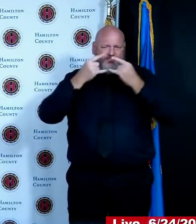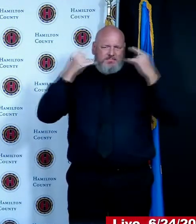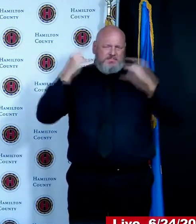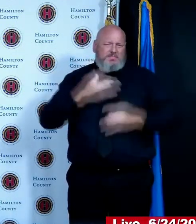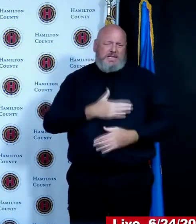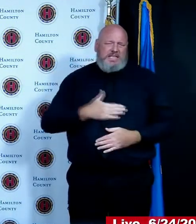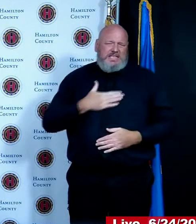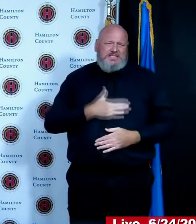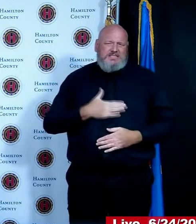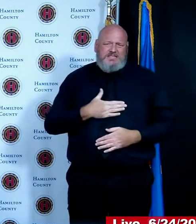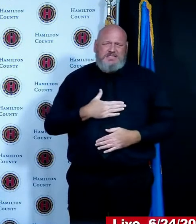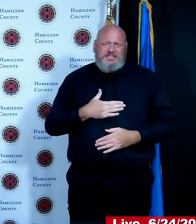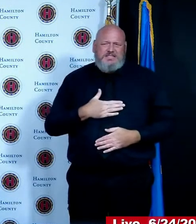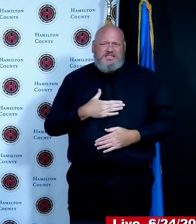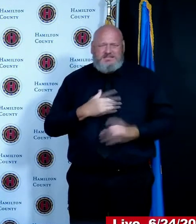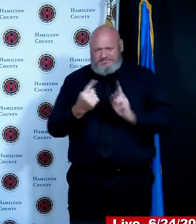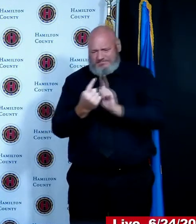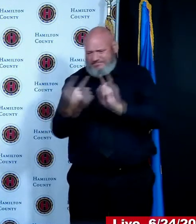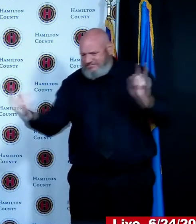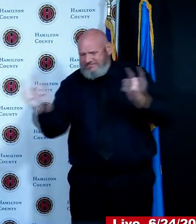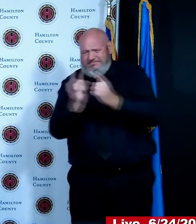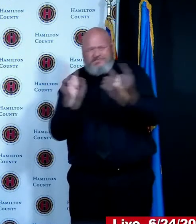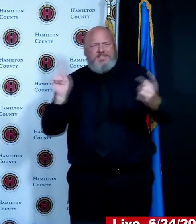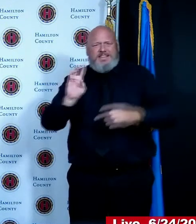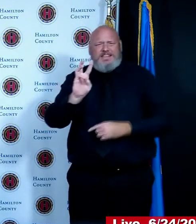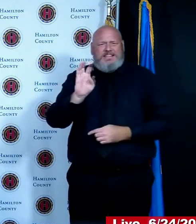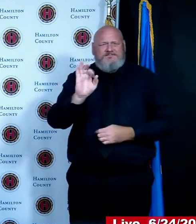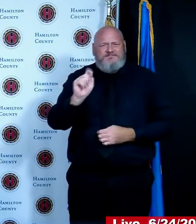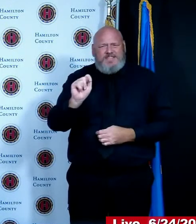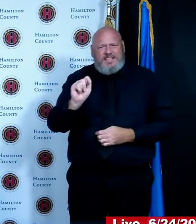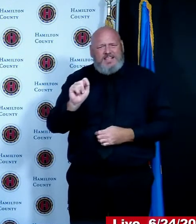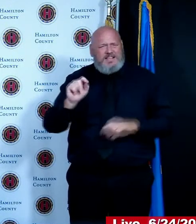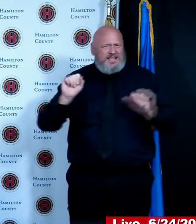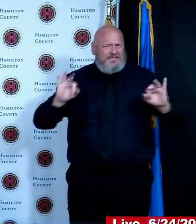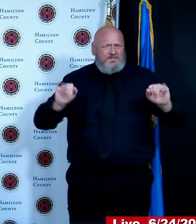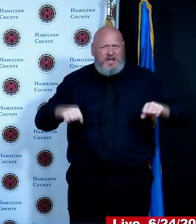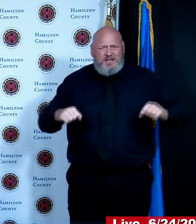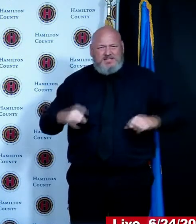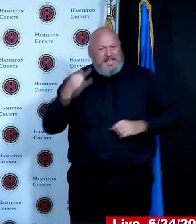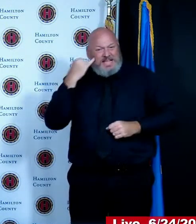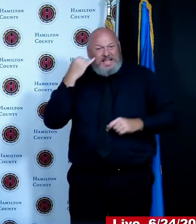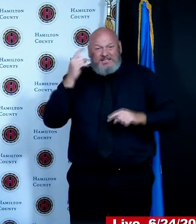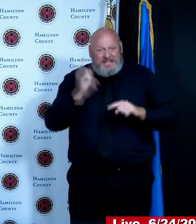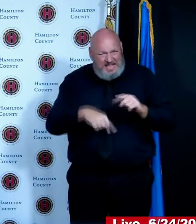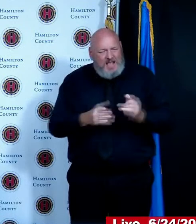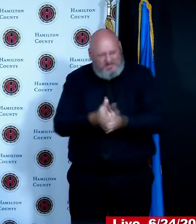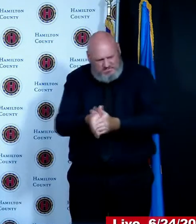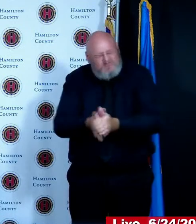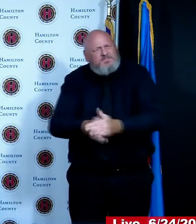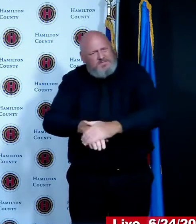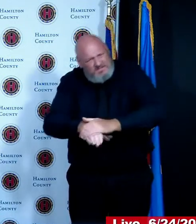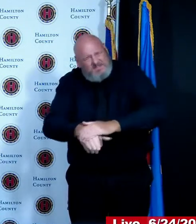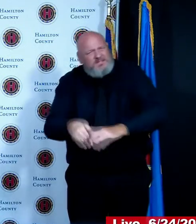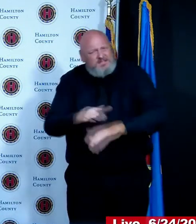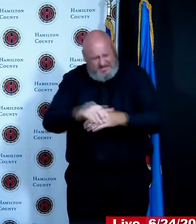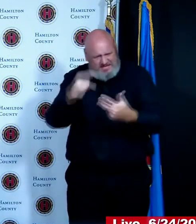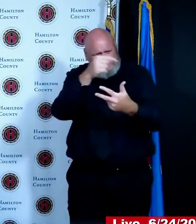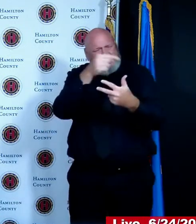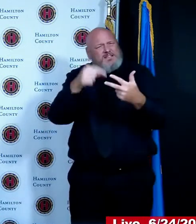from each other if you can and wash your hands it's the same messaging we suspect